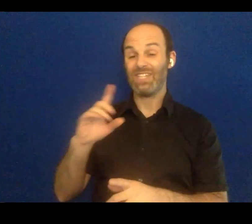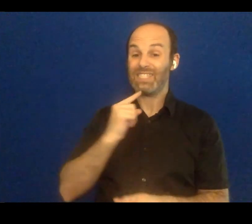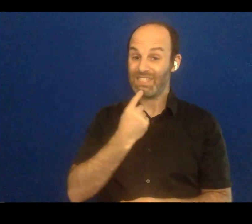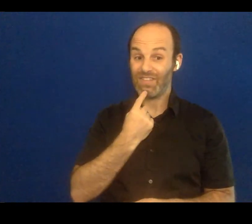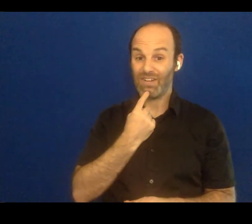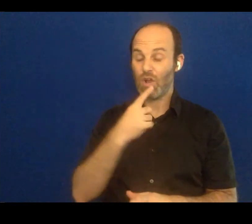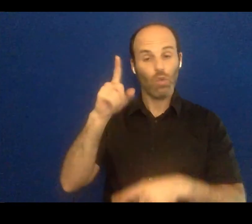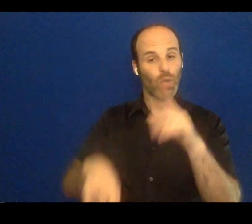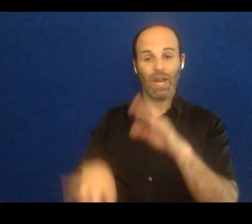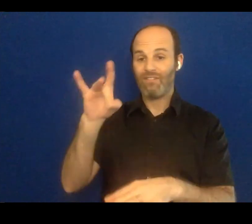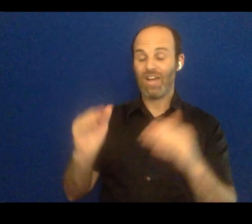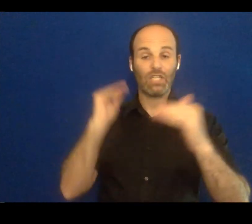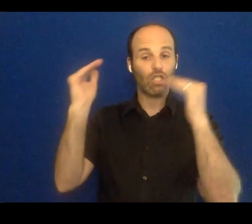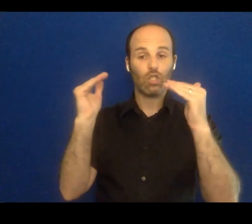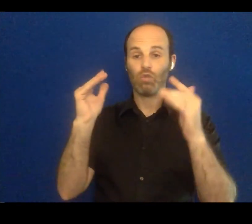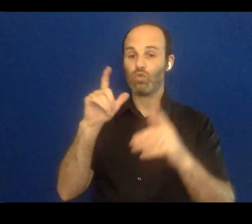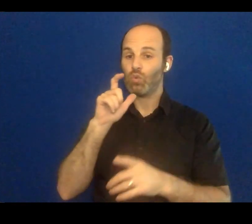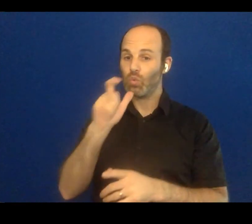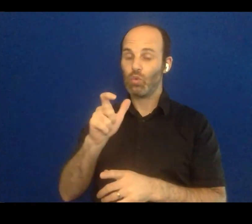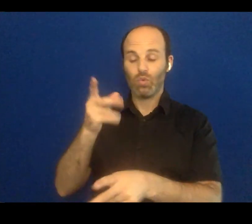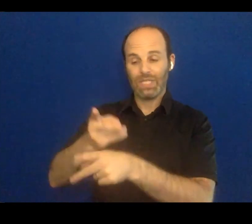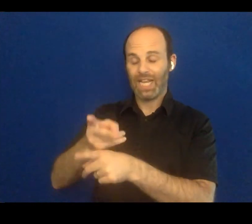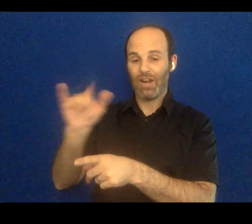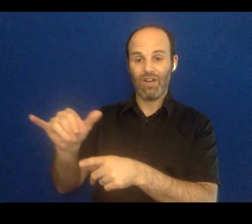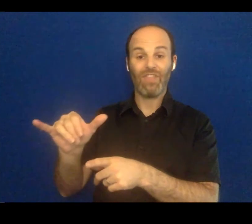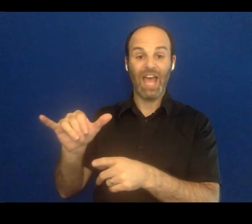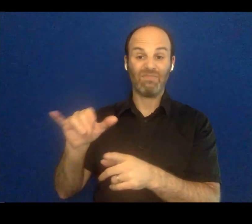CEREBRAL PALSY. THERE ARE PATIENTS OLDER THAN ME